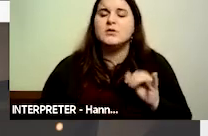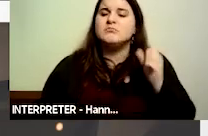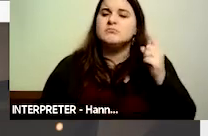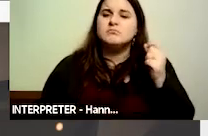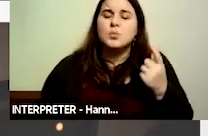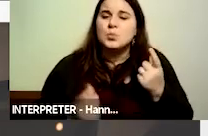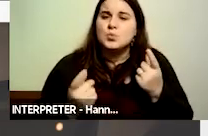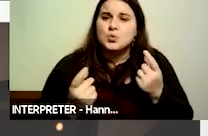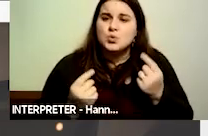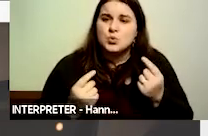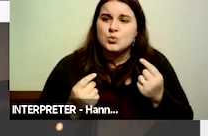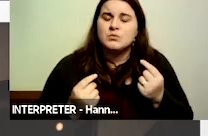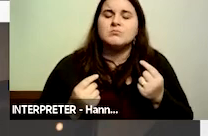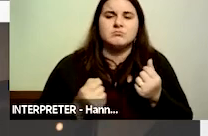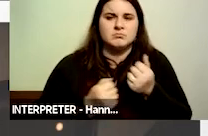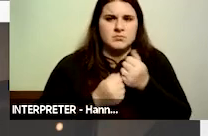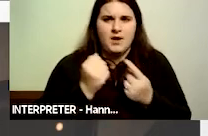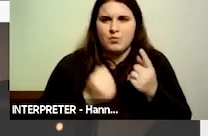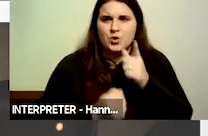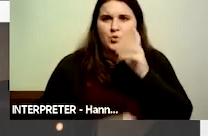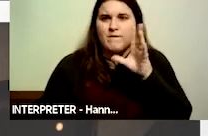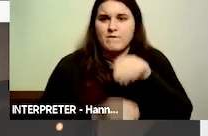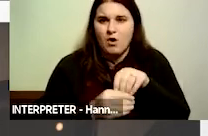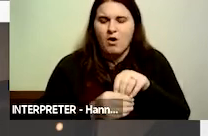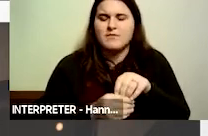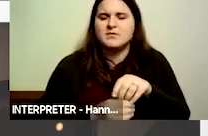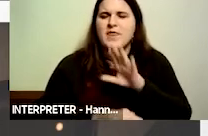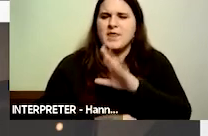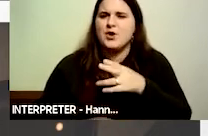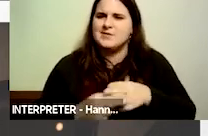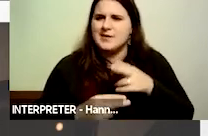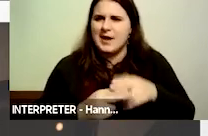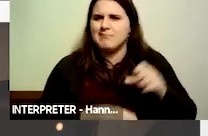had everyone who participated was entered into a drawing for a $25 gift card.